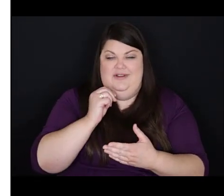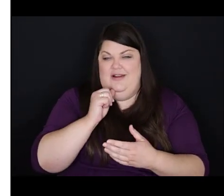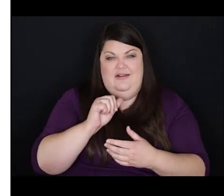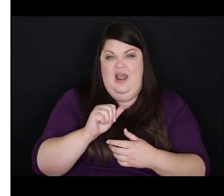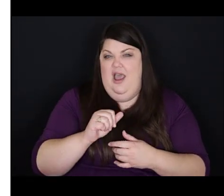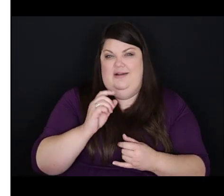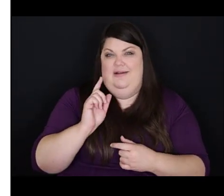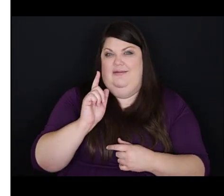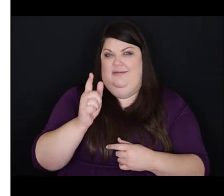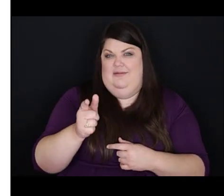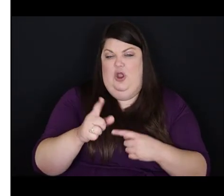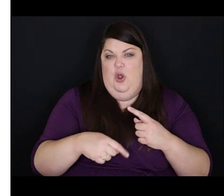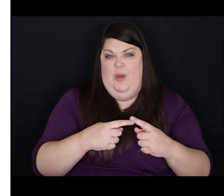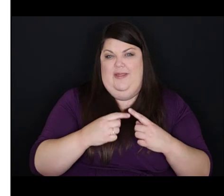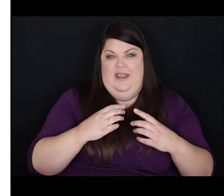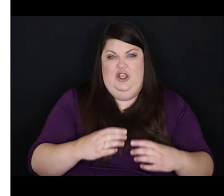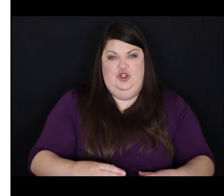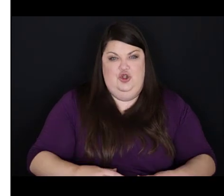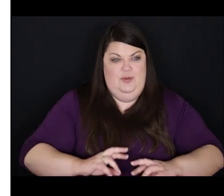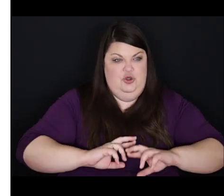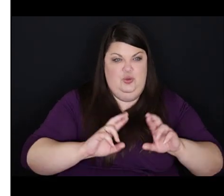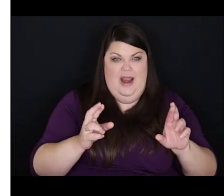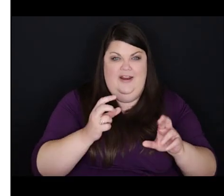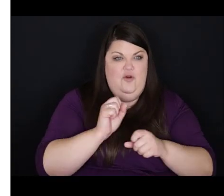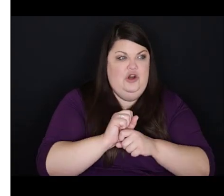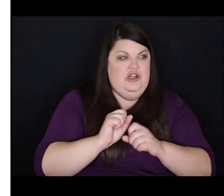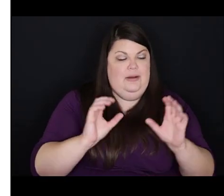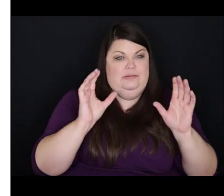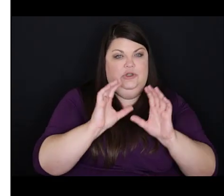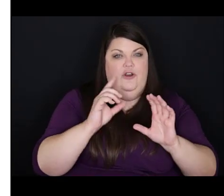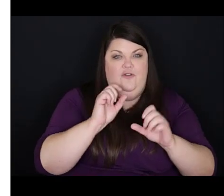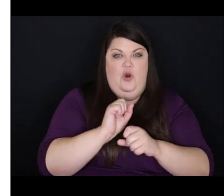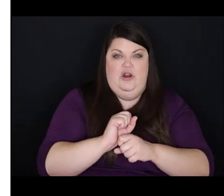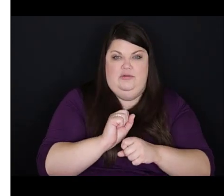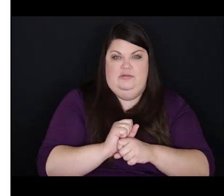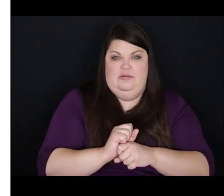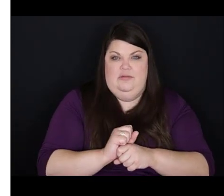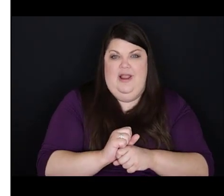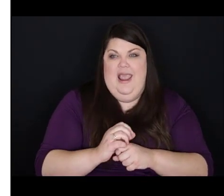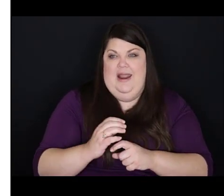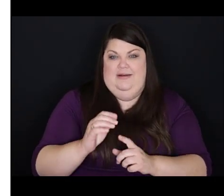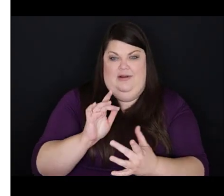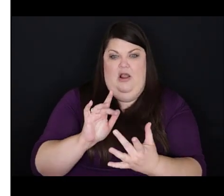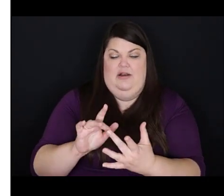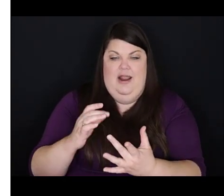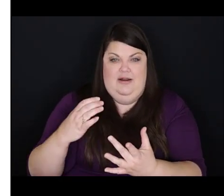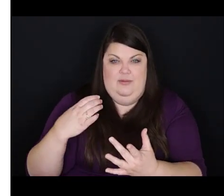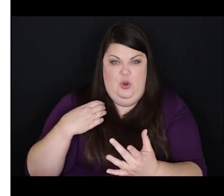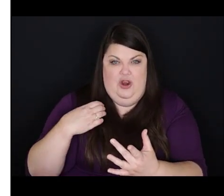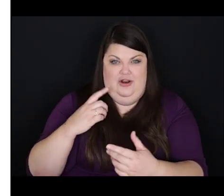when a consumer is job ready and looking for work and an employer is contacted. Both should